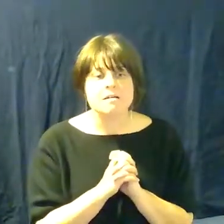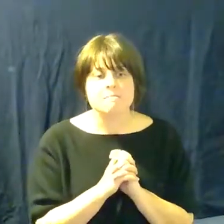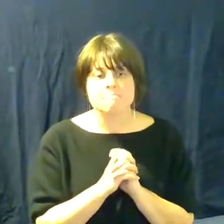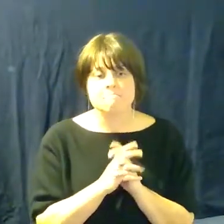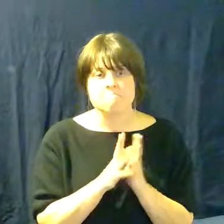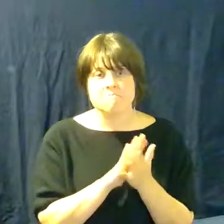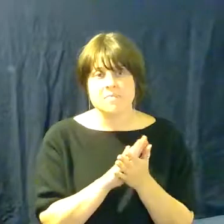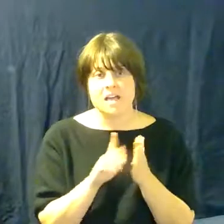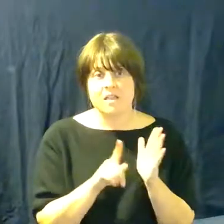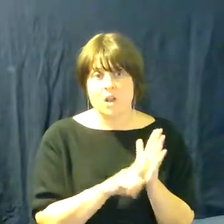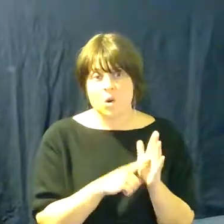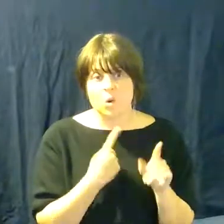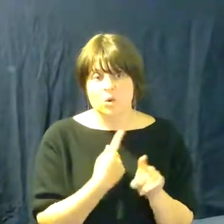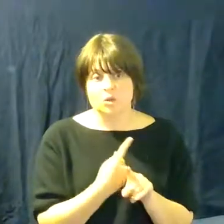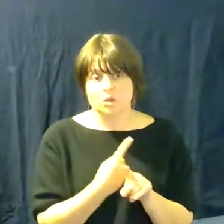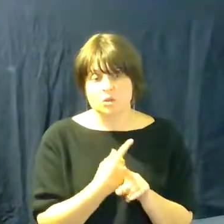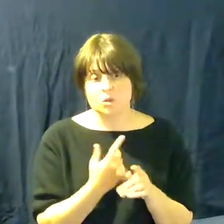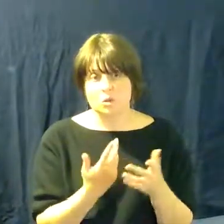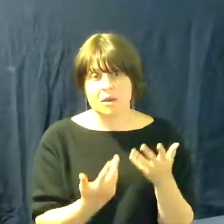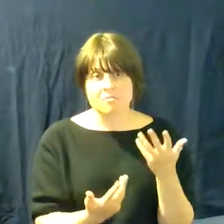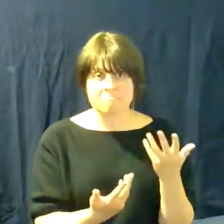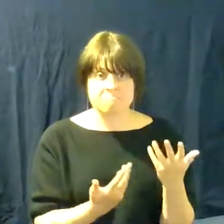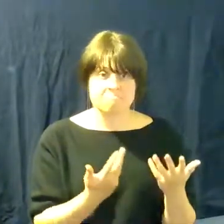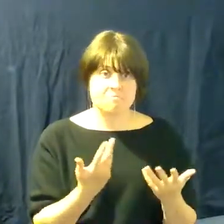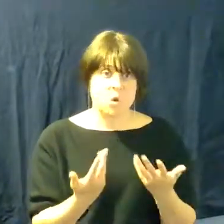go.